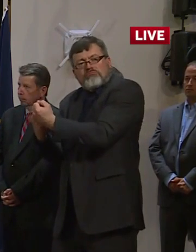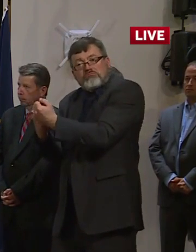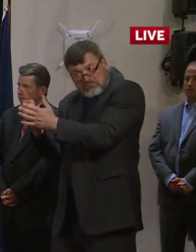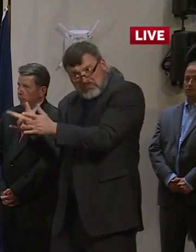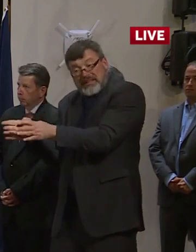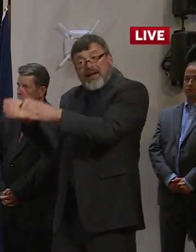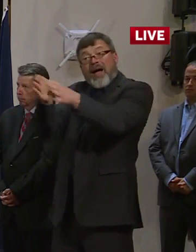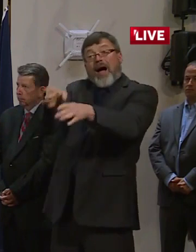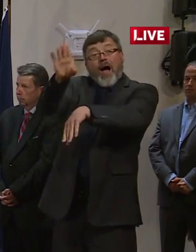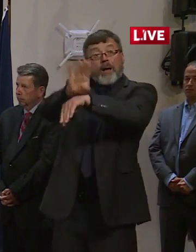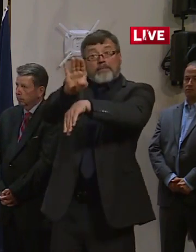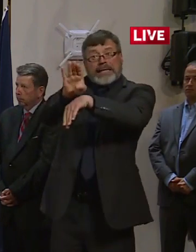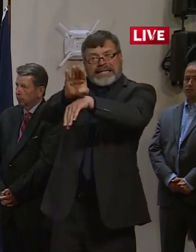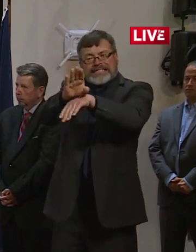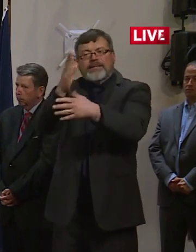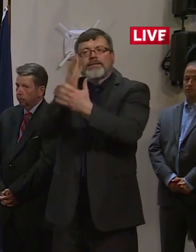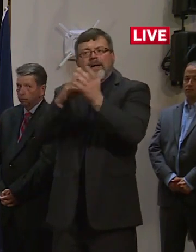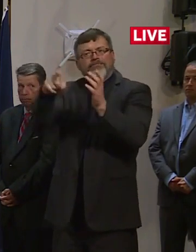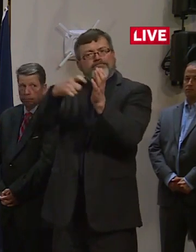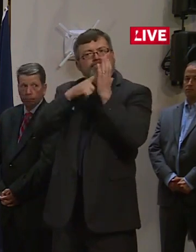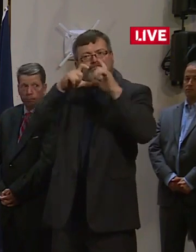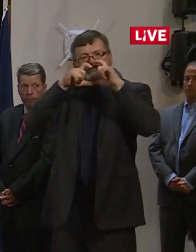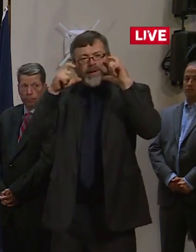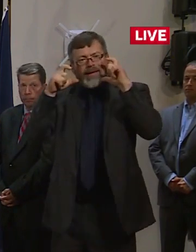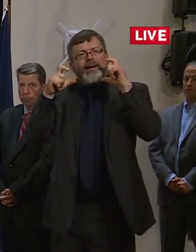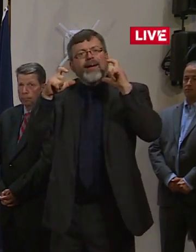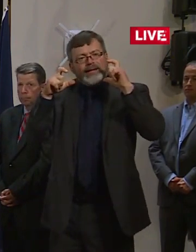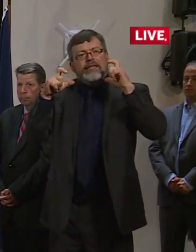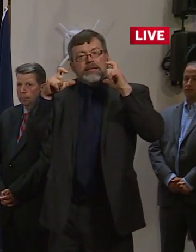ANOTHER, INCLUDING BUSINESSES CHOOSING TO KEEP SOME